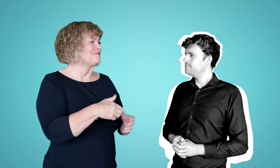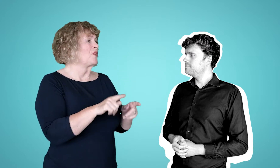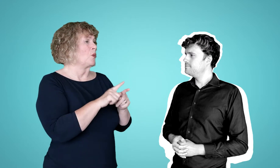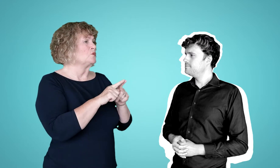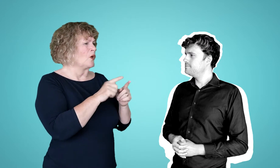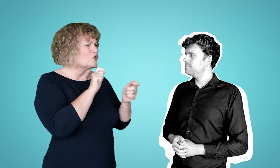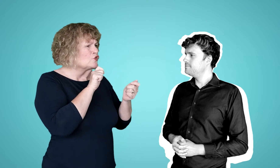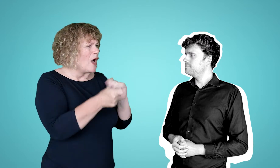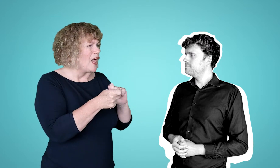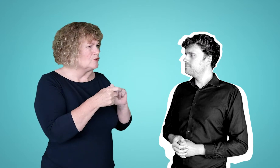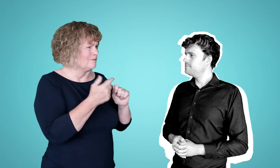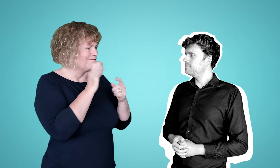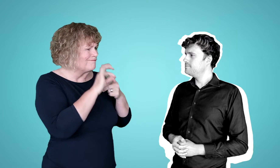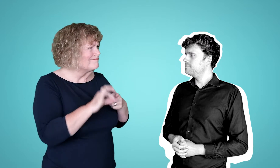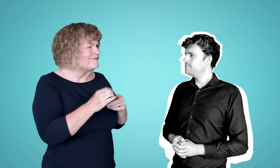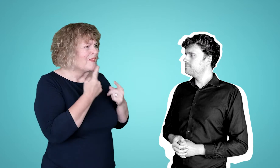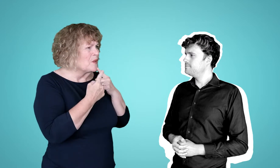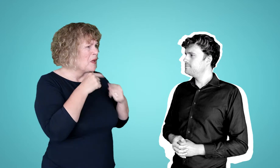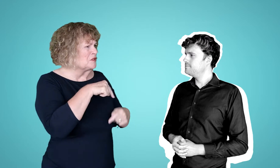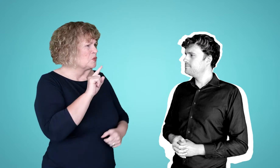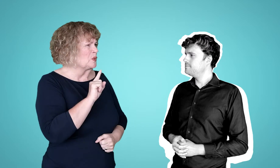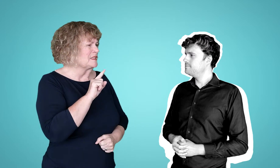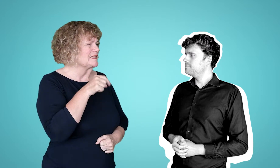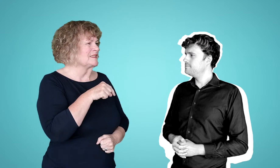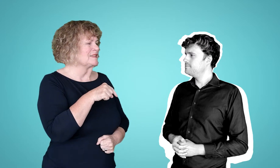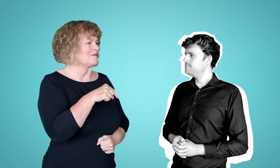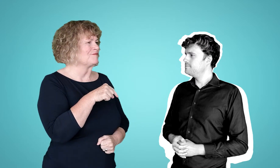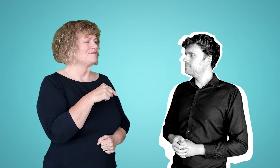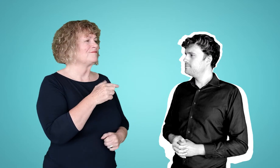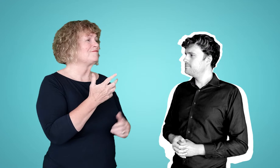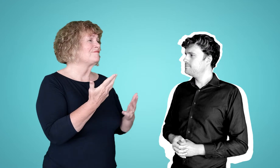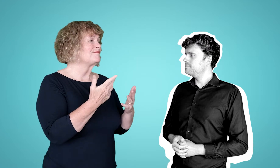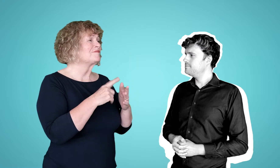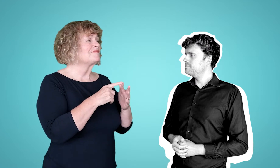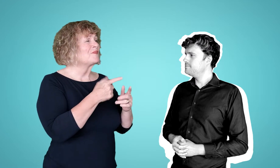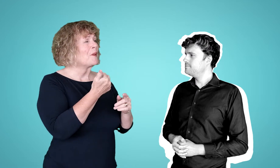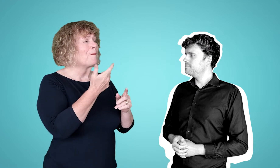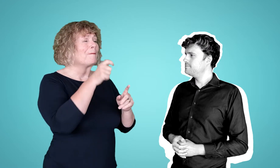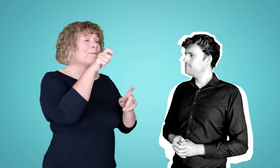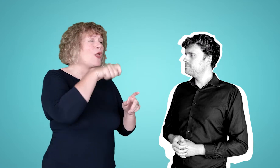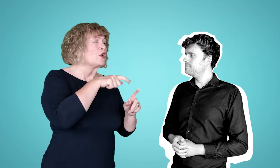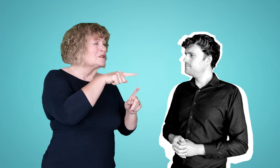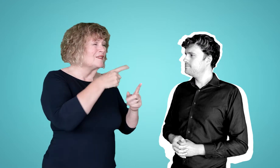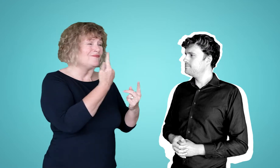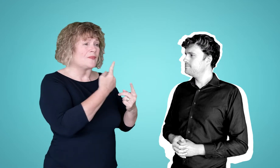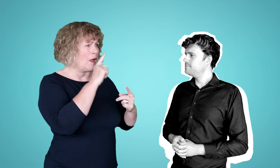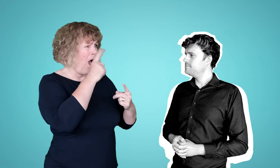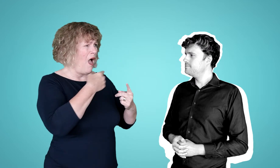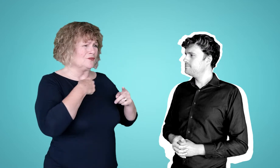Information about the changes. If a person cannot use the online service,